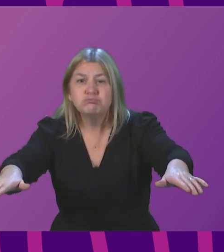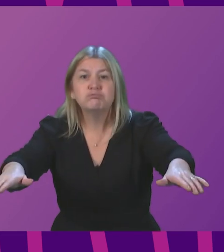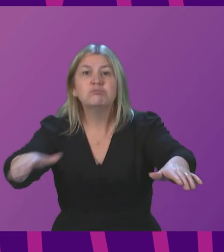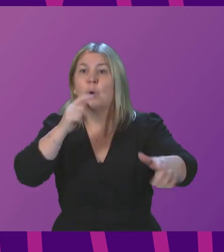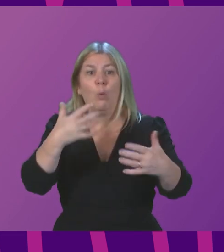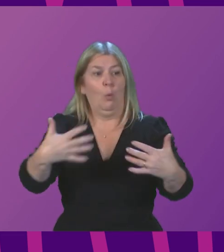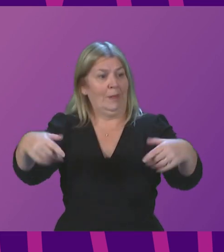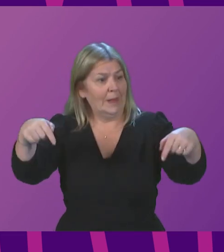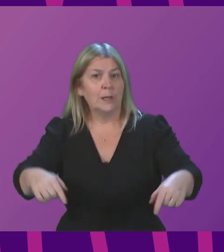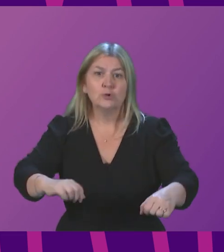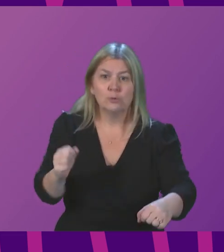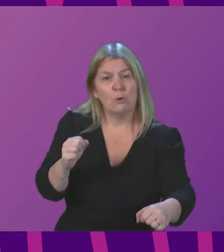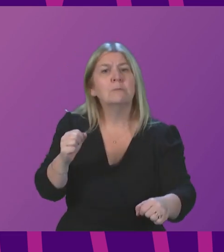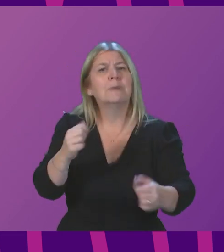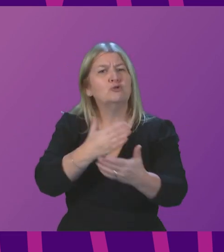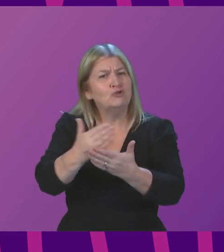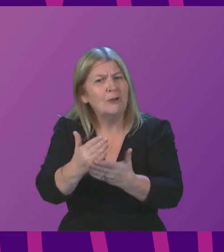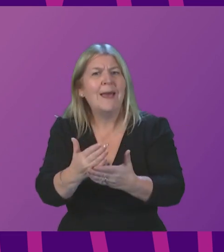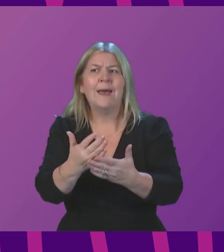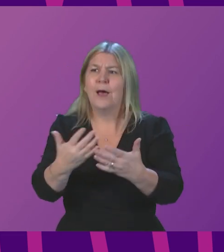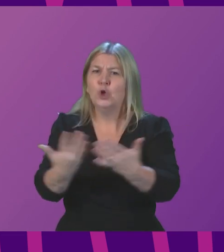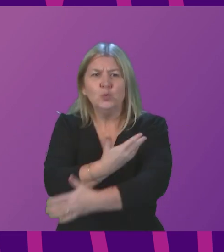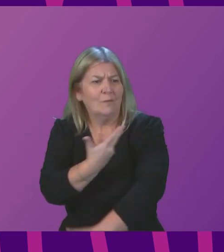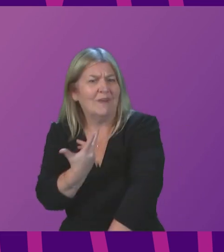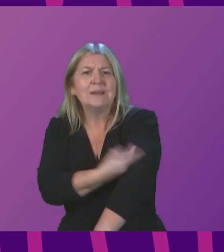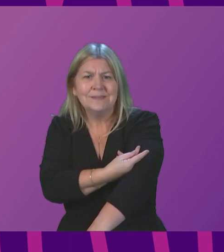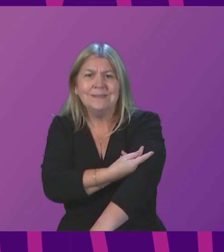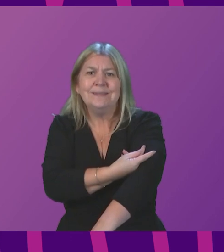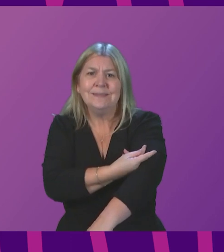as possible. This is a really important call, and I hope that the Prime Minister will treat